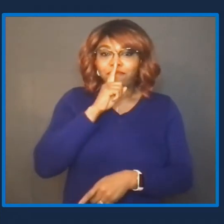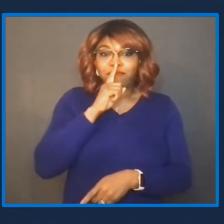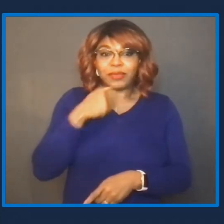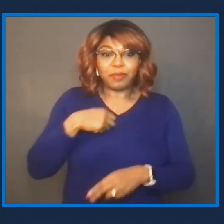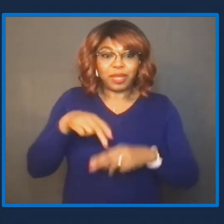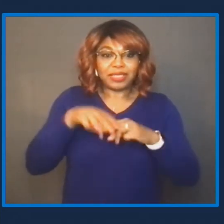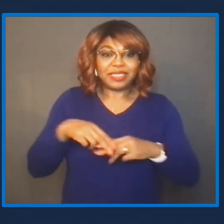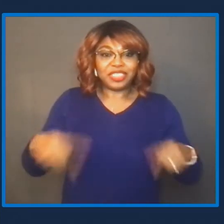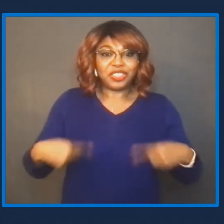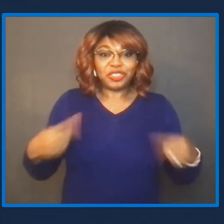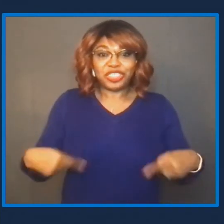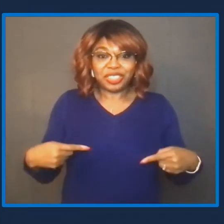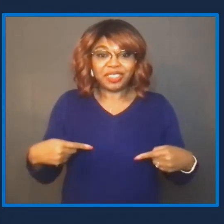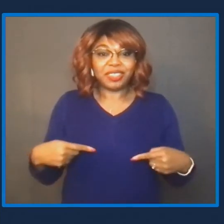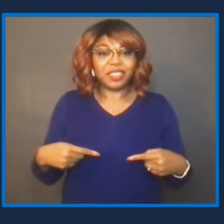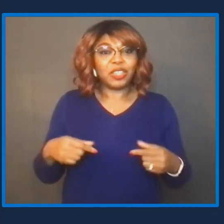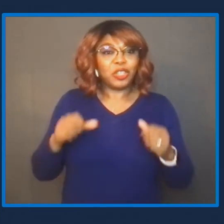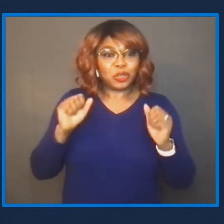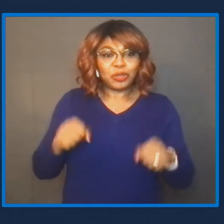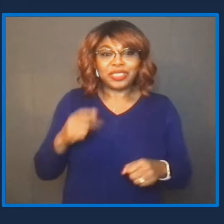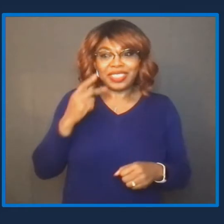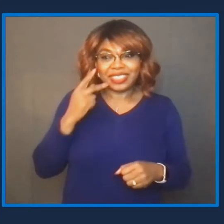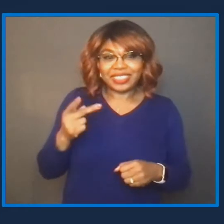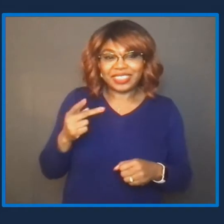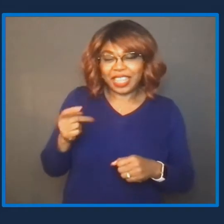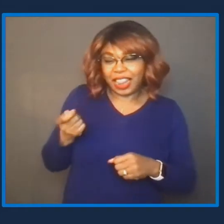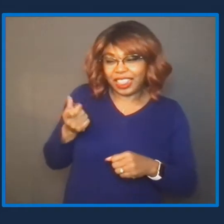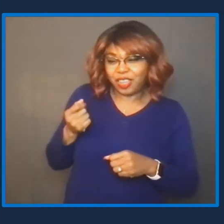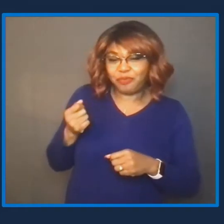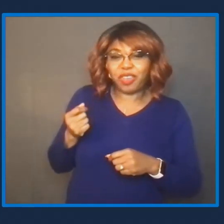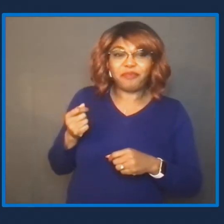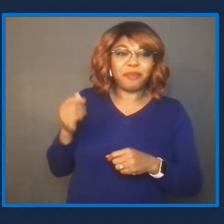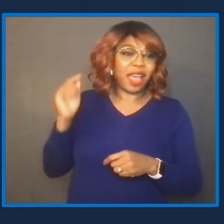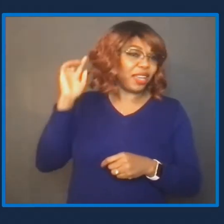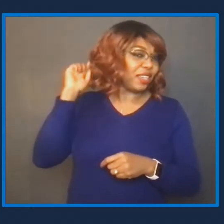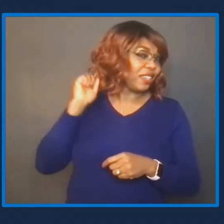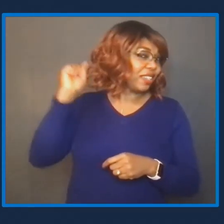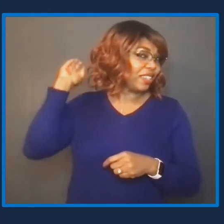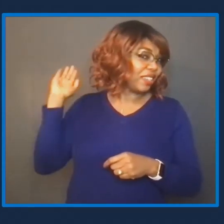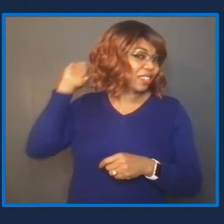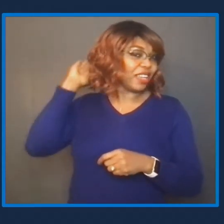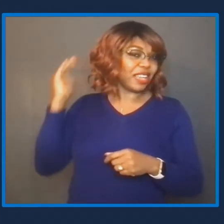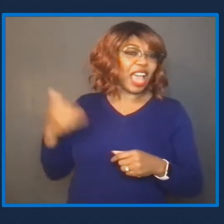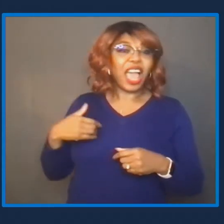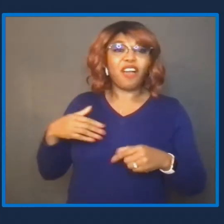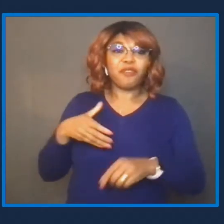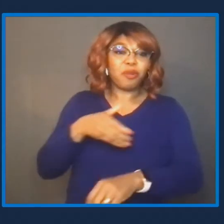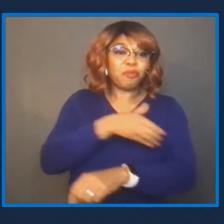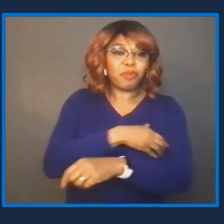So you can see a little sliver of my head rests behind me. I have a power chair. But I think this is really interesting